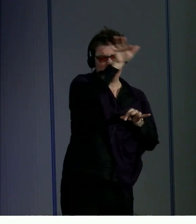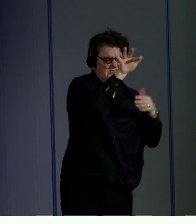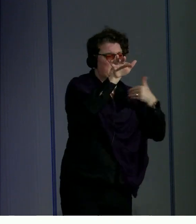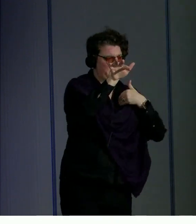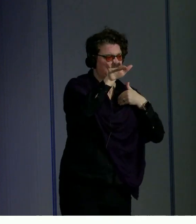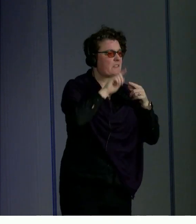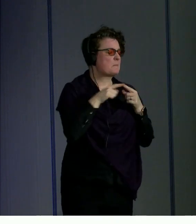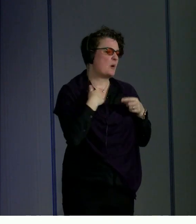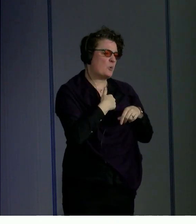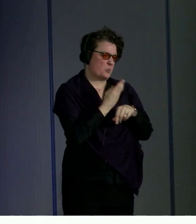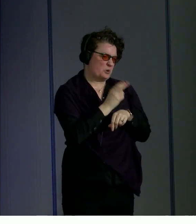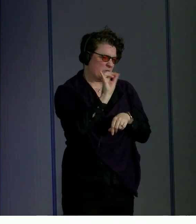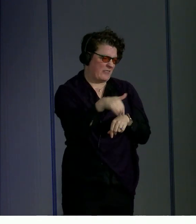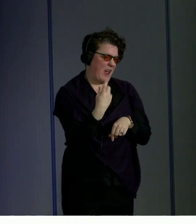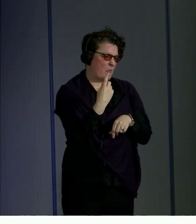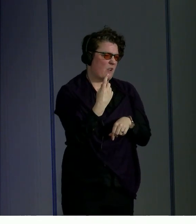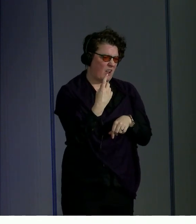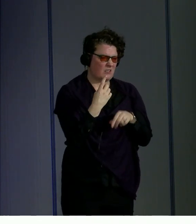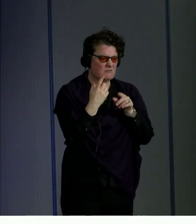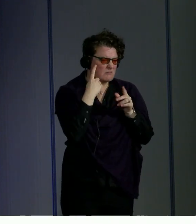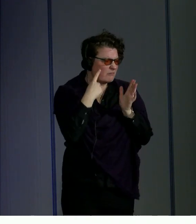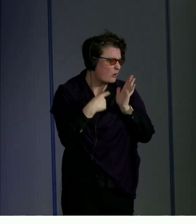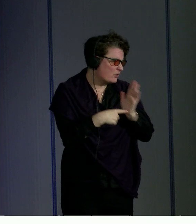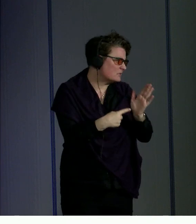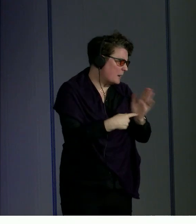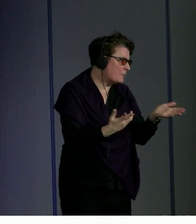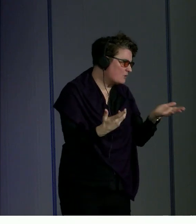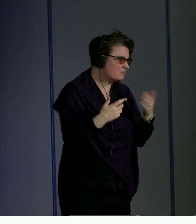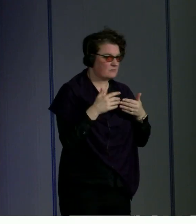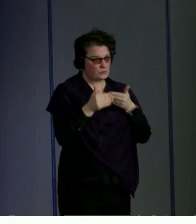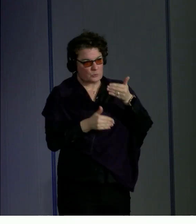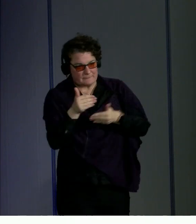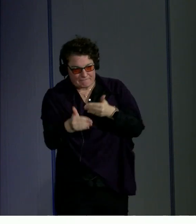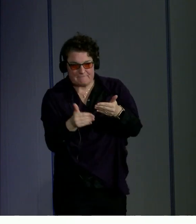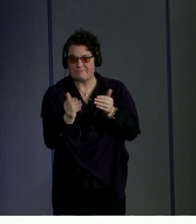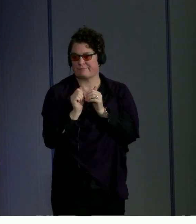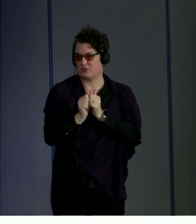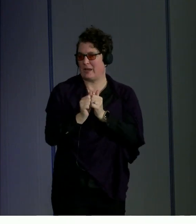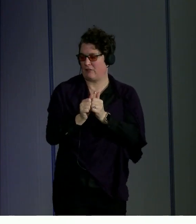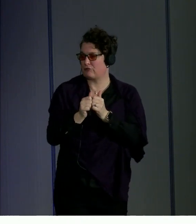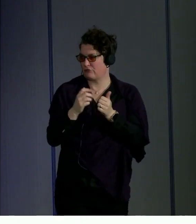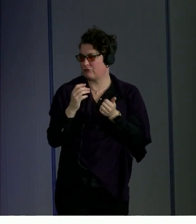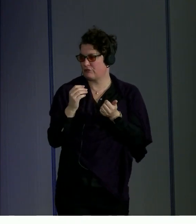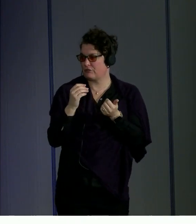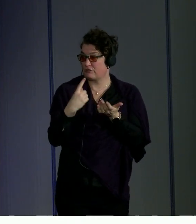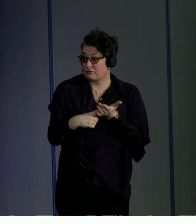illustration as we move forward and take a view and different examples we're going to look at.